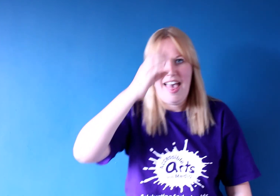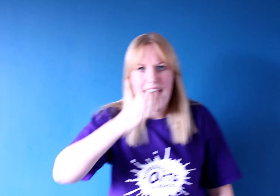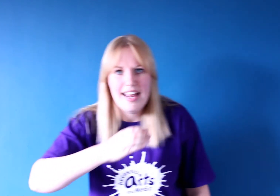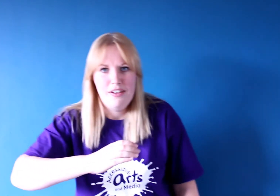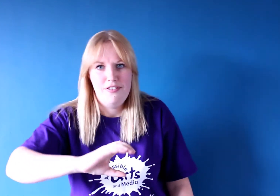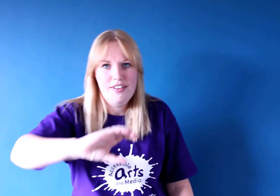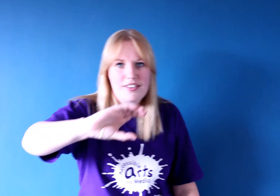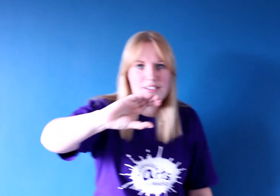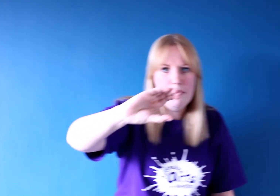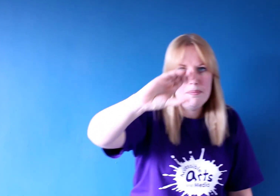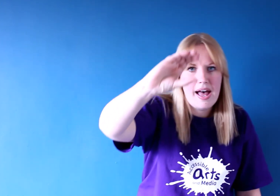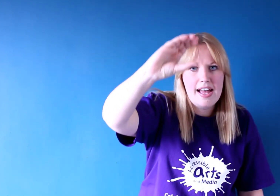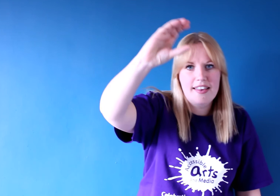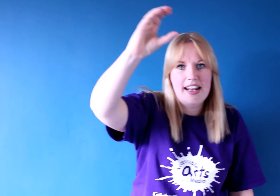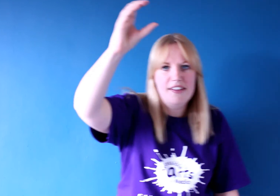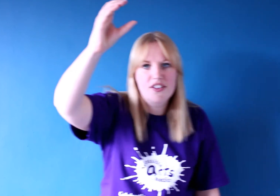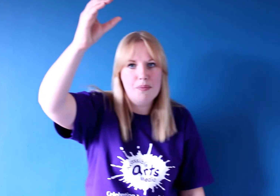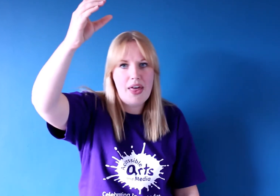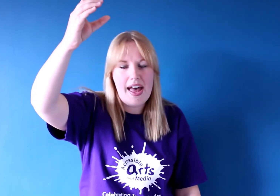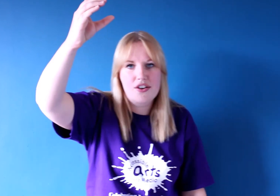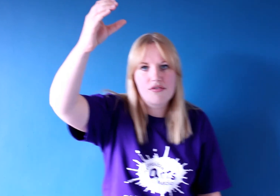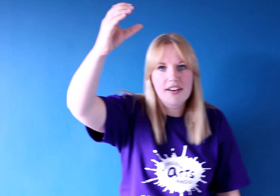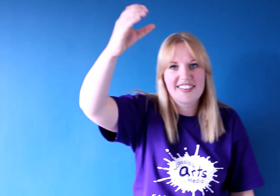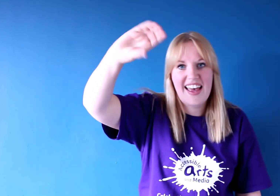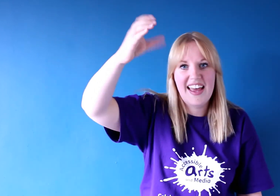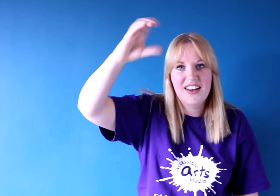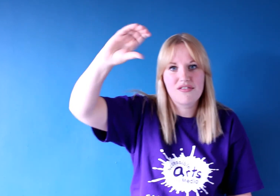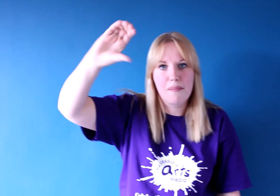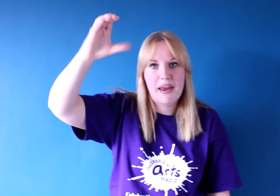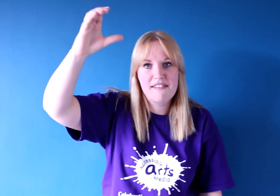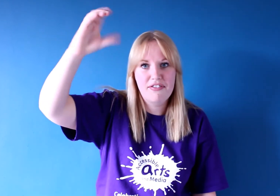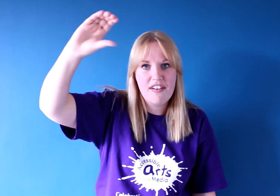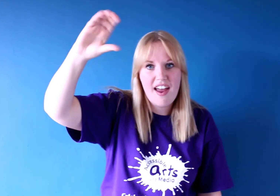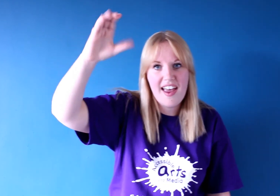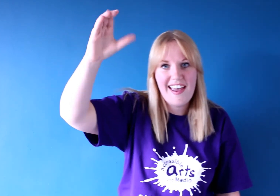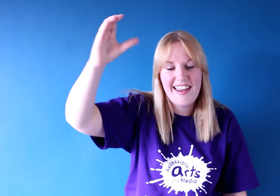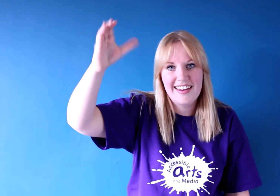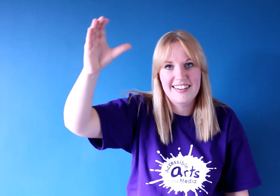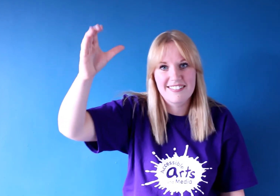Elephants stomp and they lift up their trunks in a trumpet refrain.